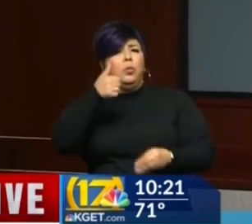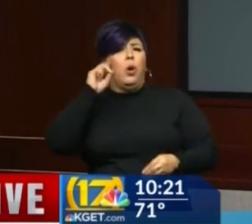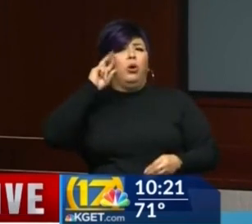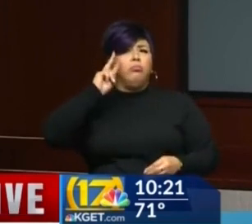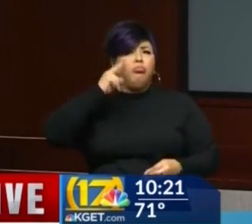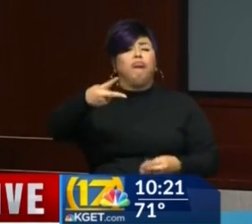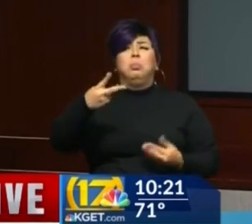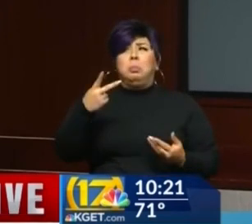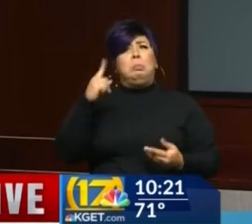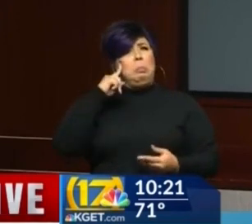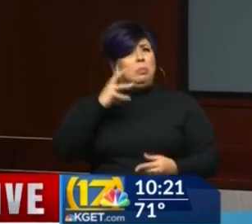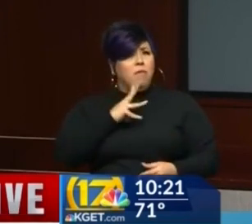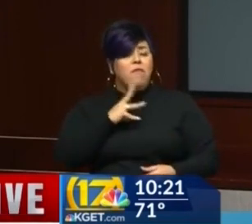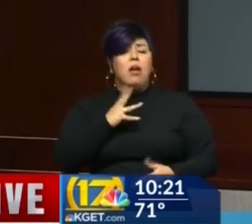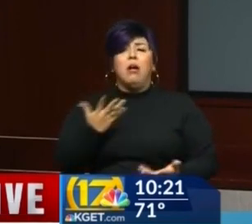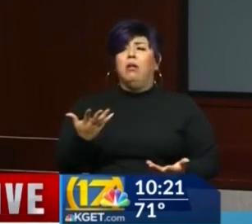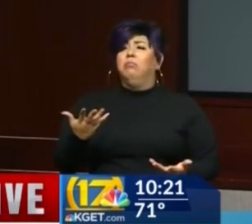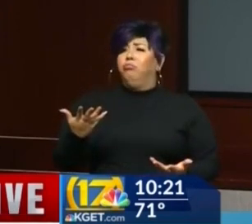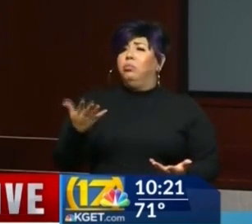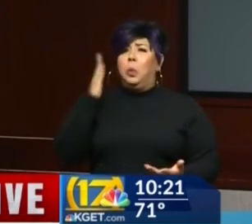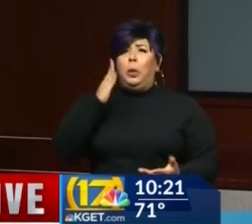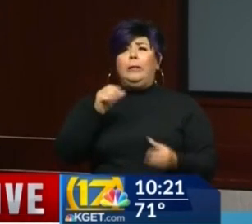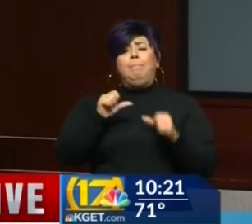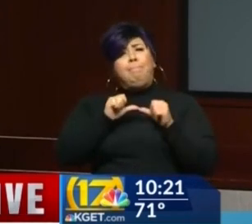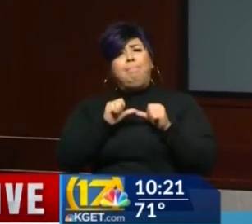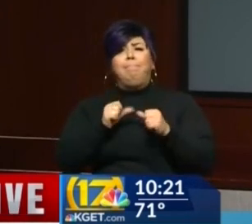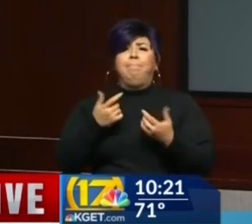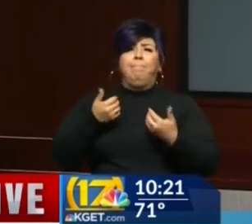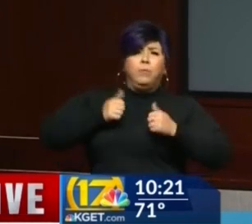BE MOVED INTO THE RED TIER CARRIGAN WENT OVER THE NUMBERS THAT WERE REPORTED OUT BY THE STATE. TODAY'S NUMBERS LOOK GOOD. TOMORROW'S NUMBERS ARE LOOKING